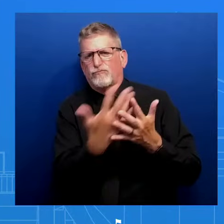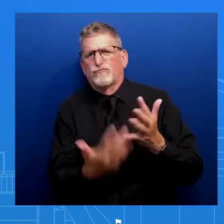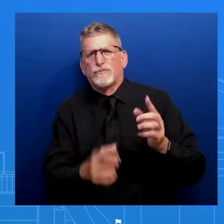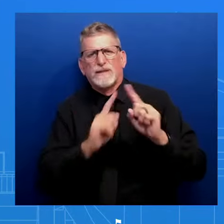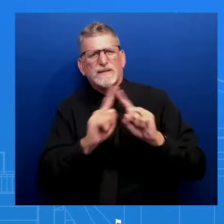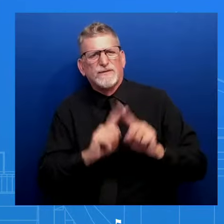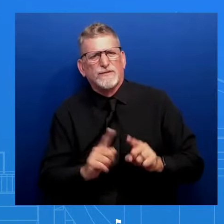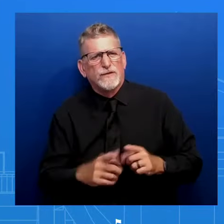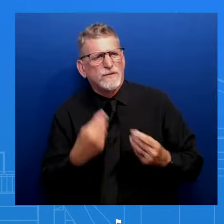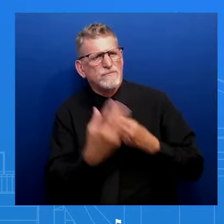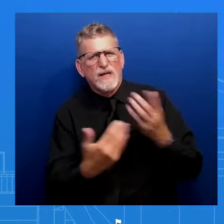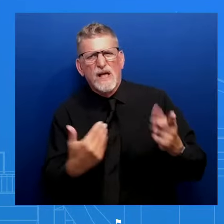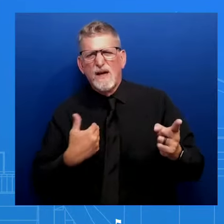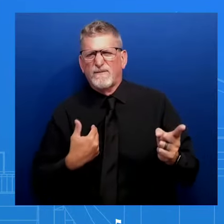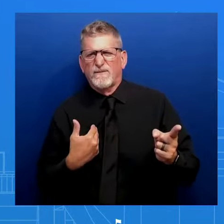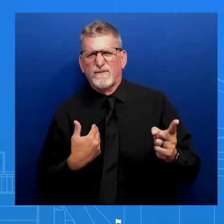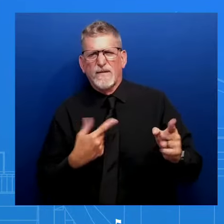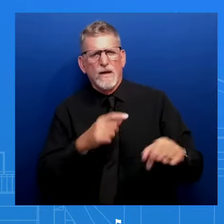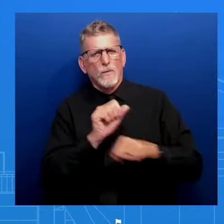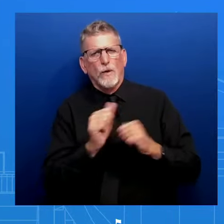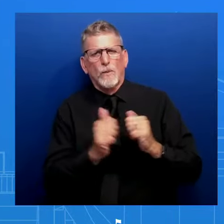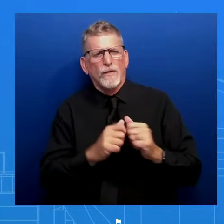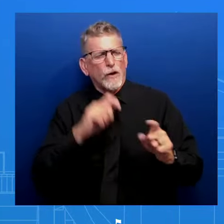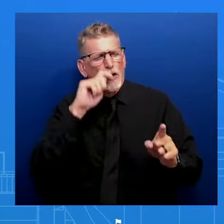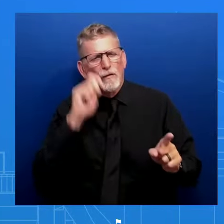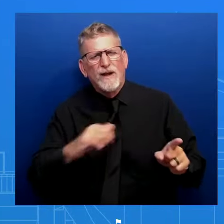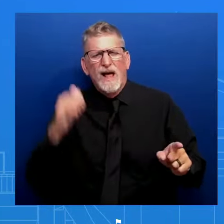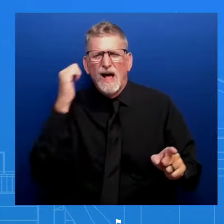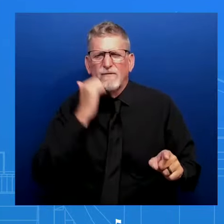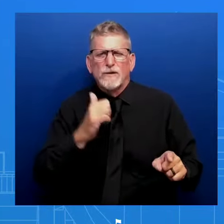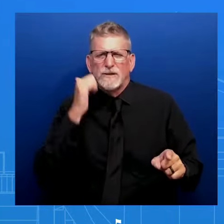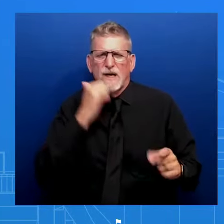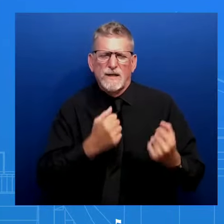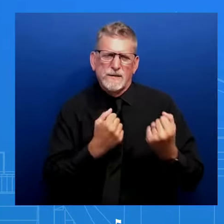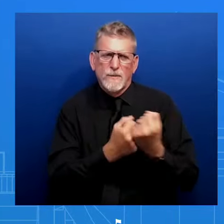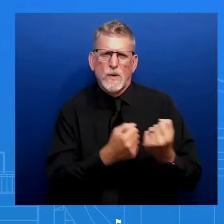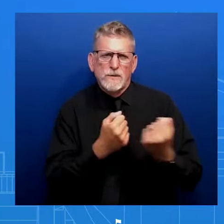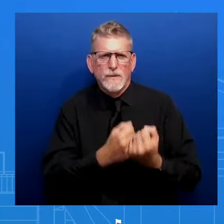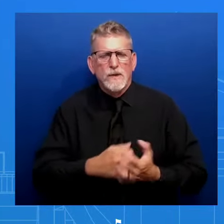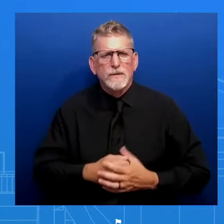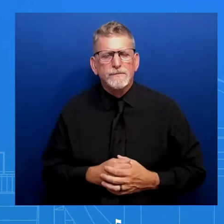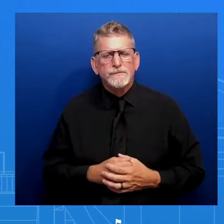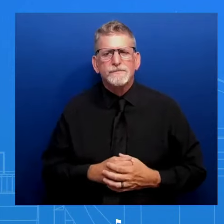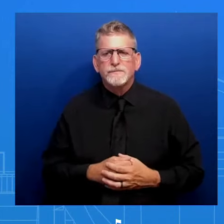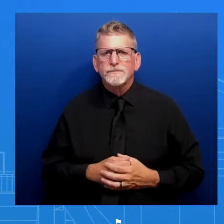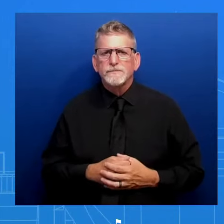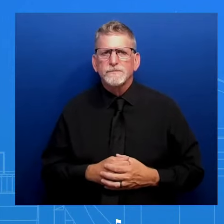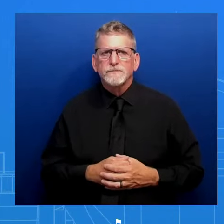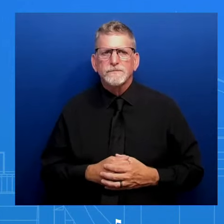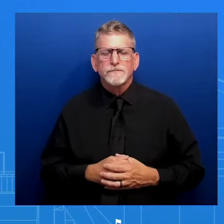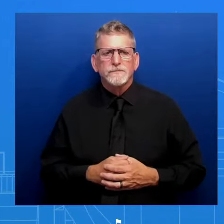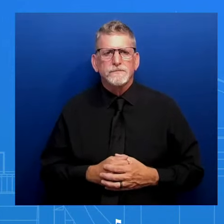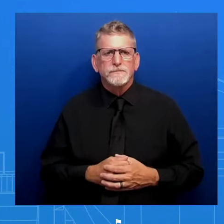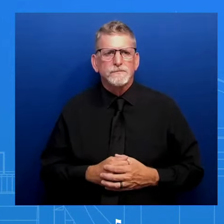about trying to fulfill their needs as best we can. Ms. Jean-Pierre: Okay. Owen, you have the last question. The Press: Thank you, Karine. Admiral, good afternoon. Has the --